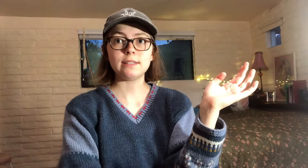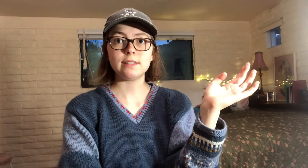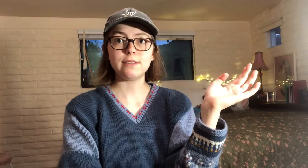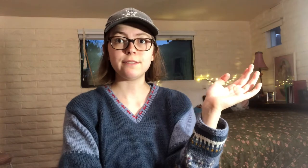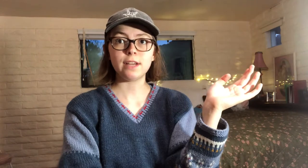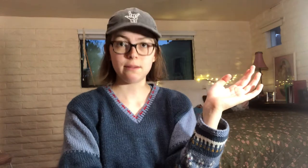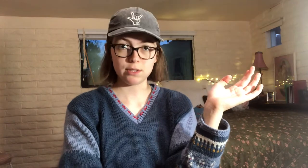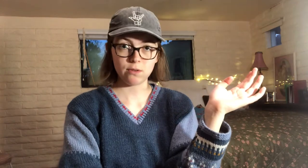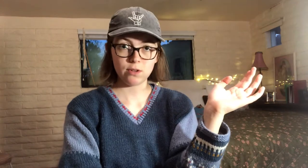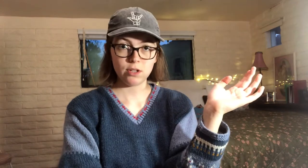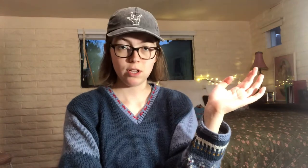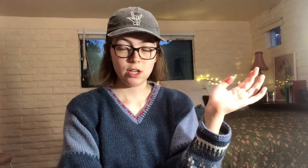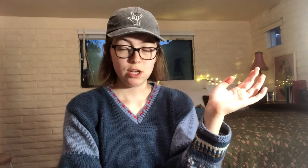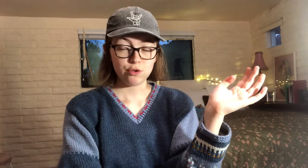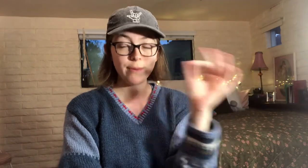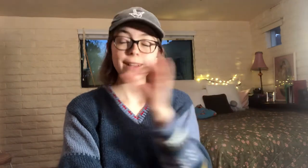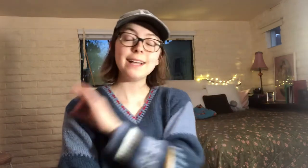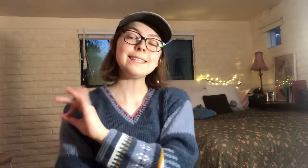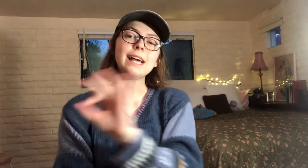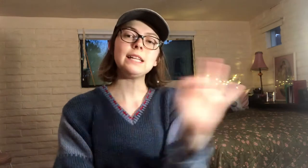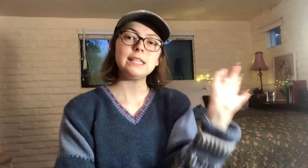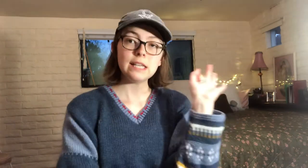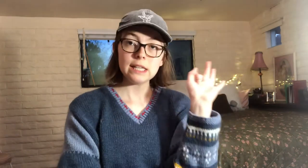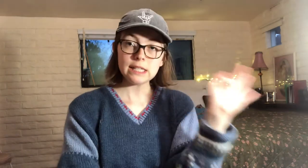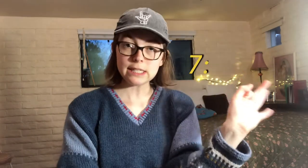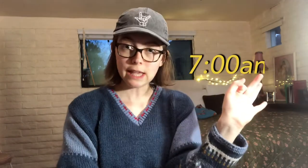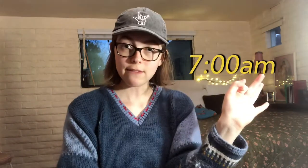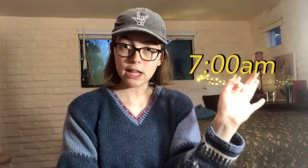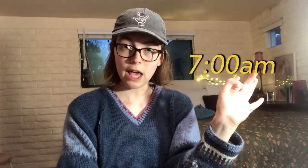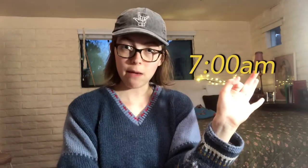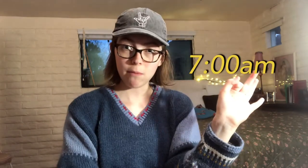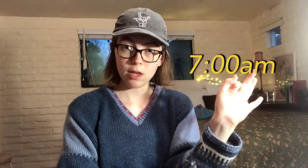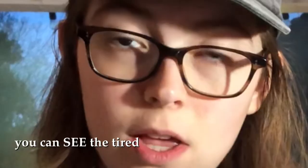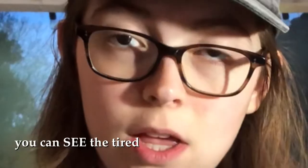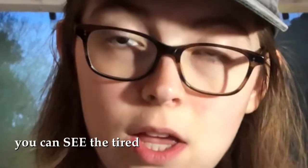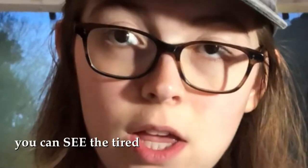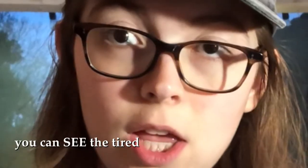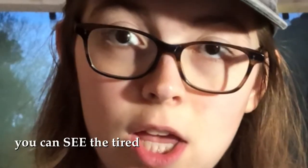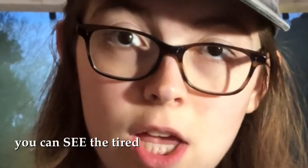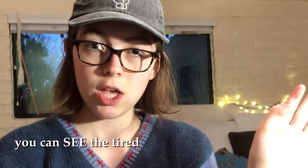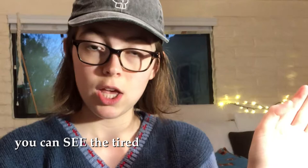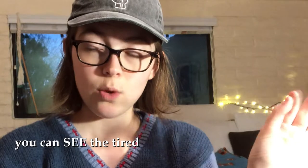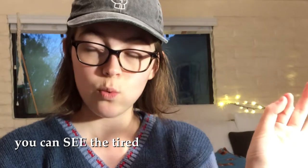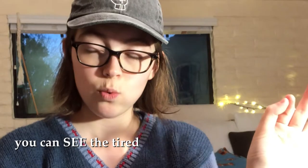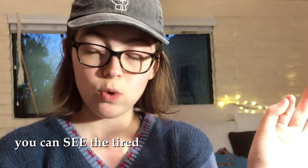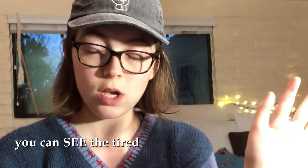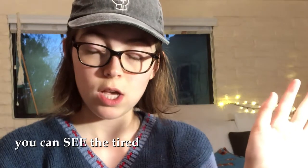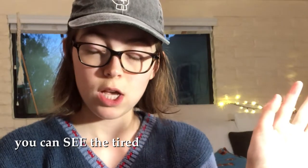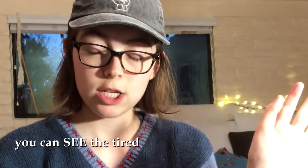in a different time zone, so my class is at 7am.